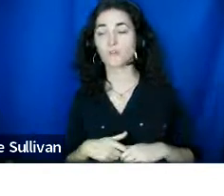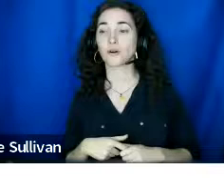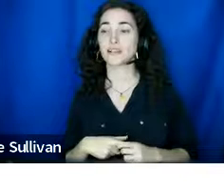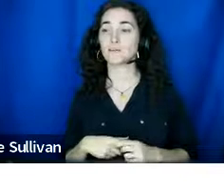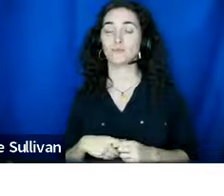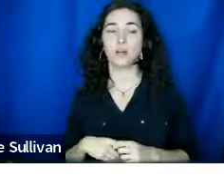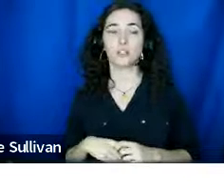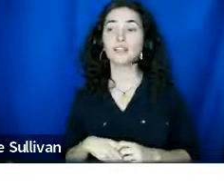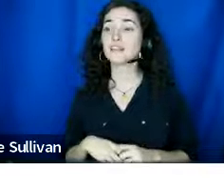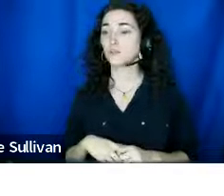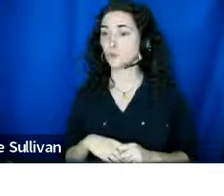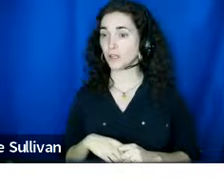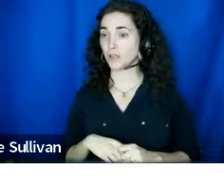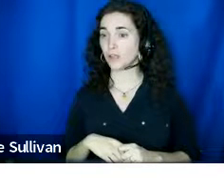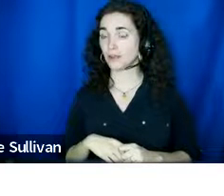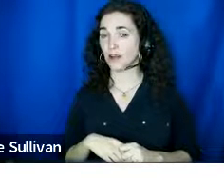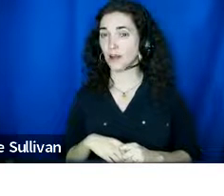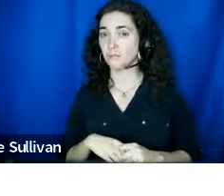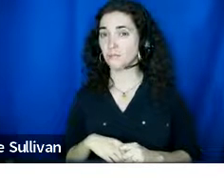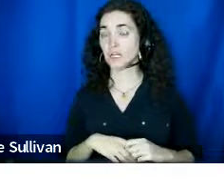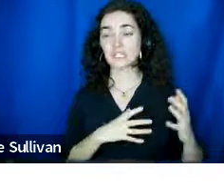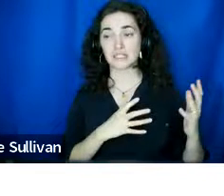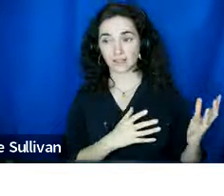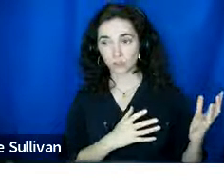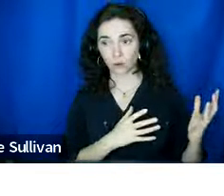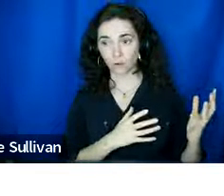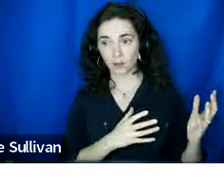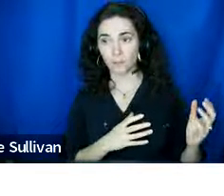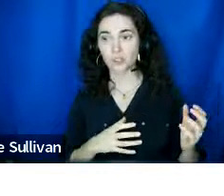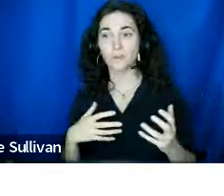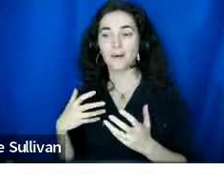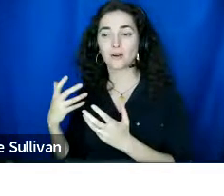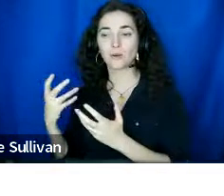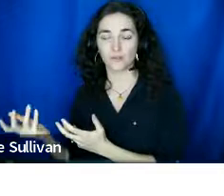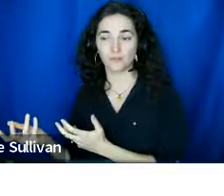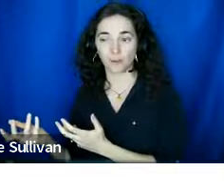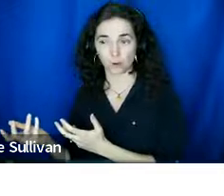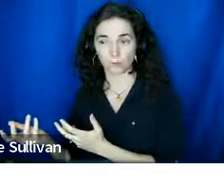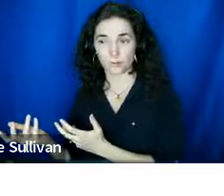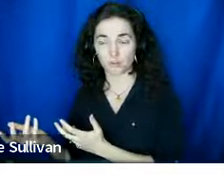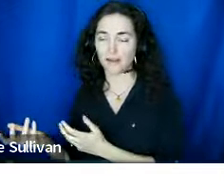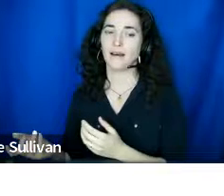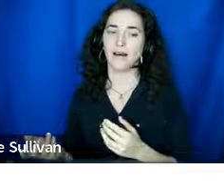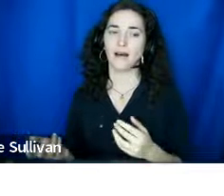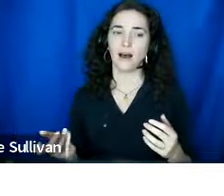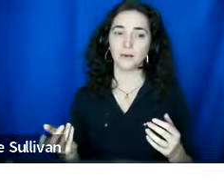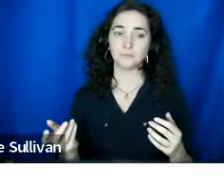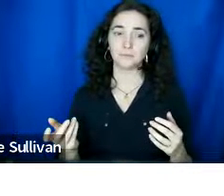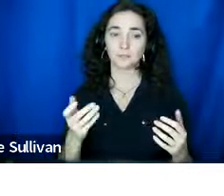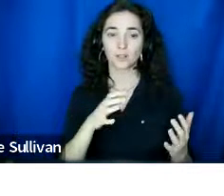So, for example, the days of the week it's nice to know but they're better with verbs.